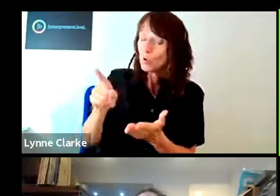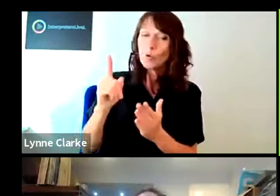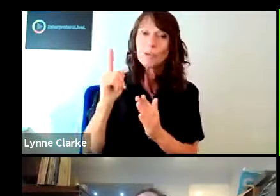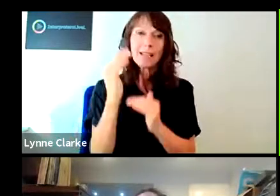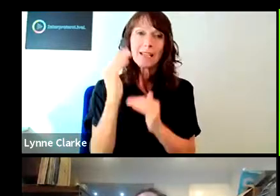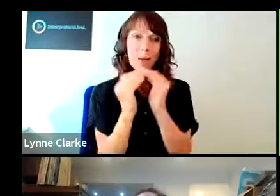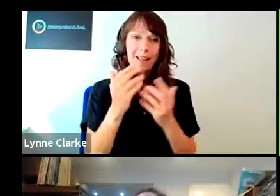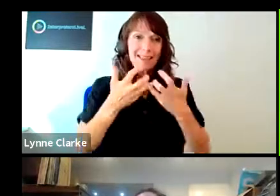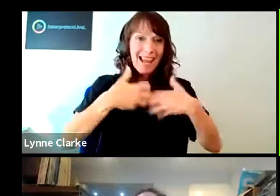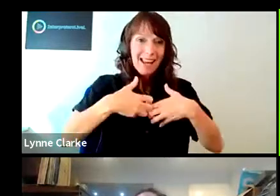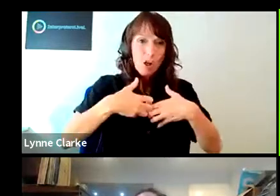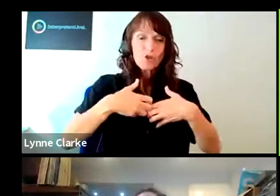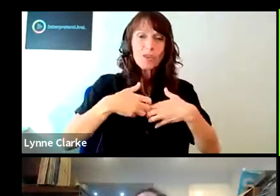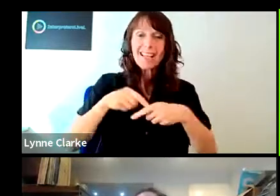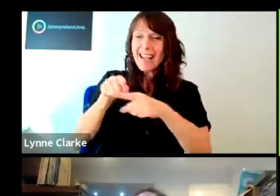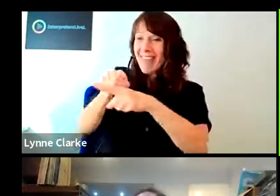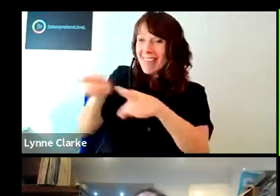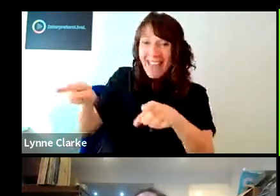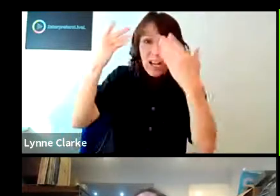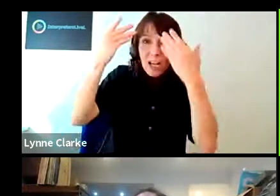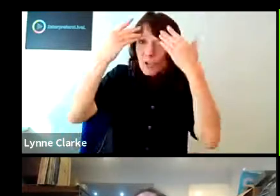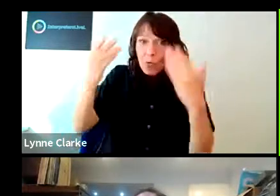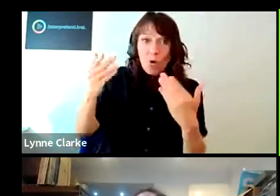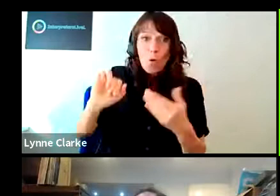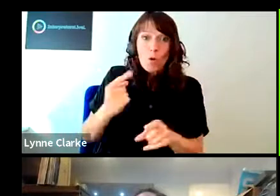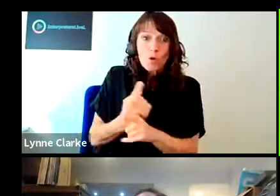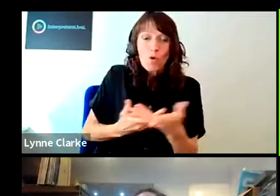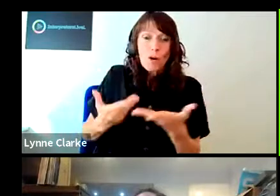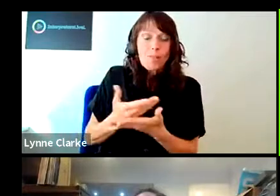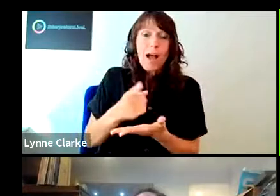they don't know what you're talking about. I remember not that long ago, I asked somebody